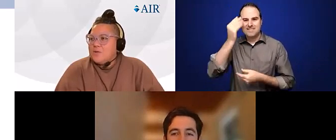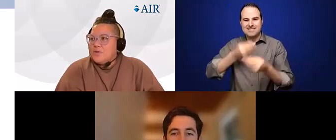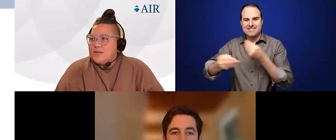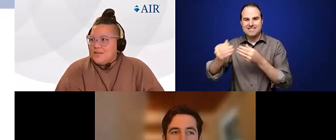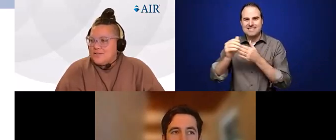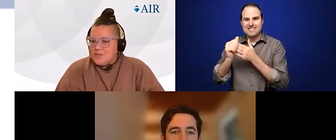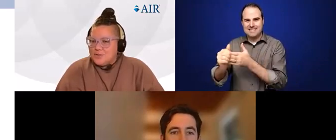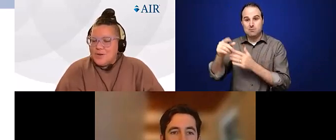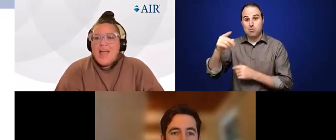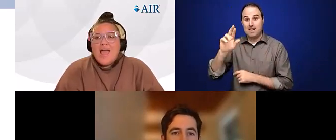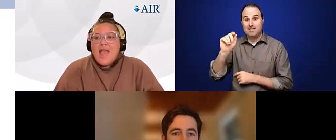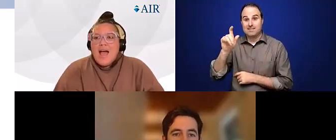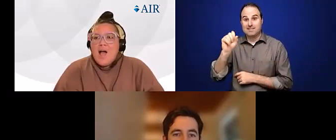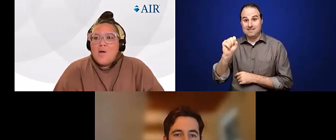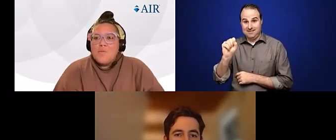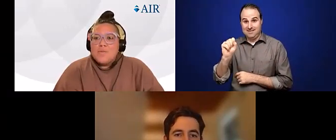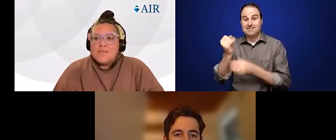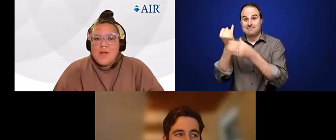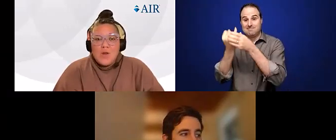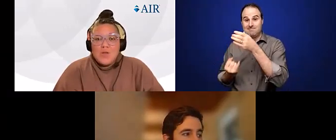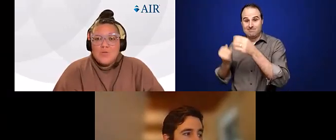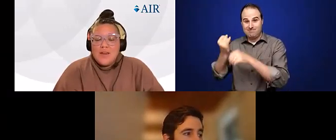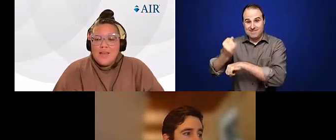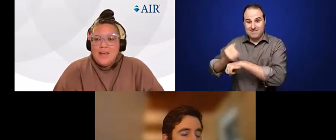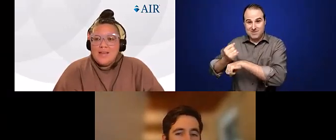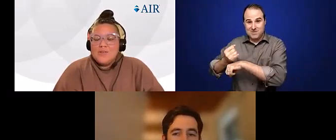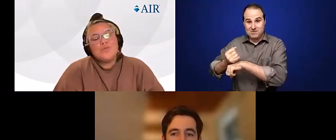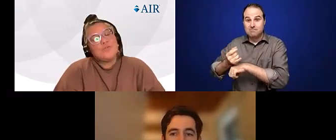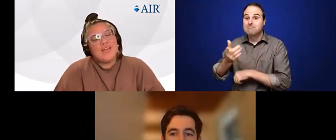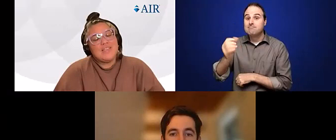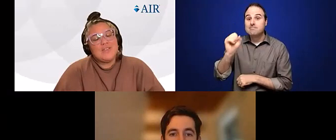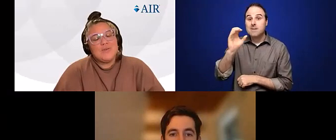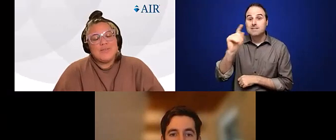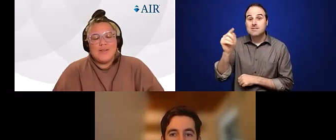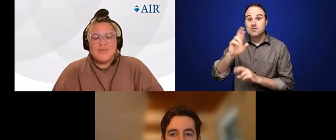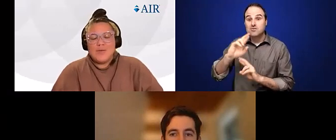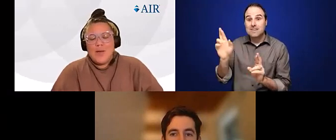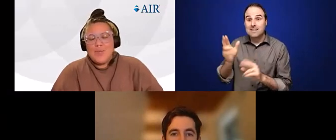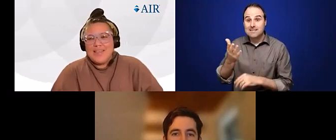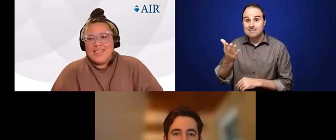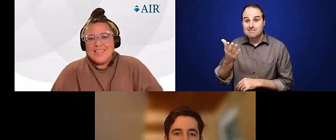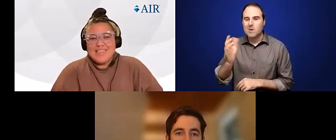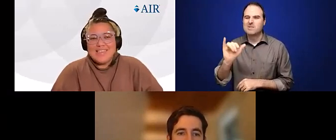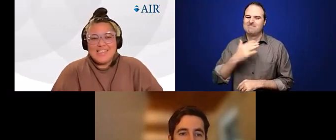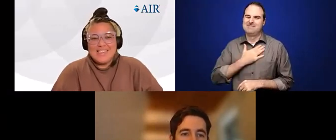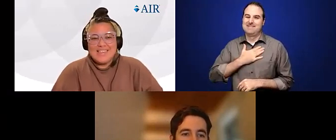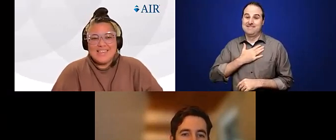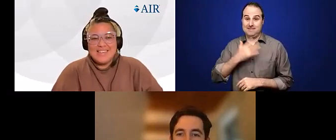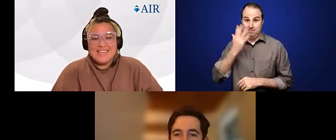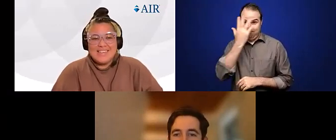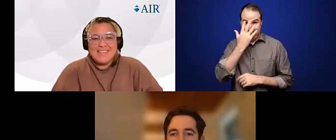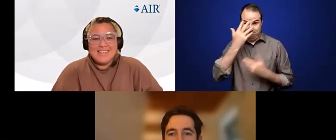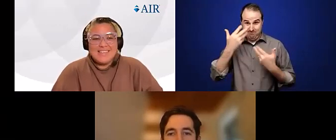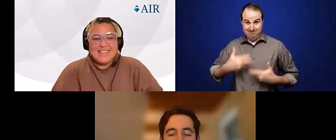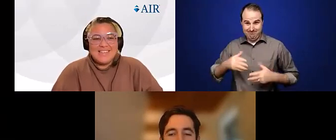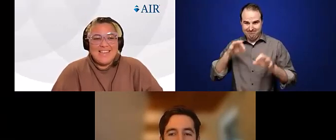Cord Institute. Scott, are you ready? And don't forget to self-describe, please. Yes, I am. Thank you.